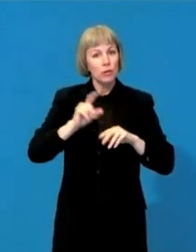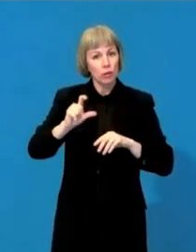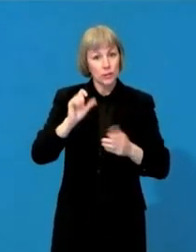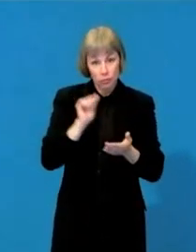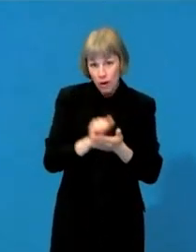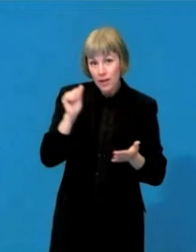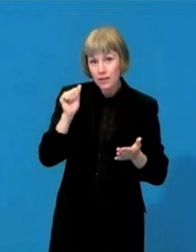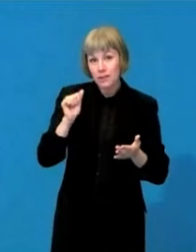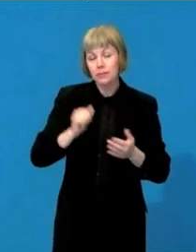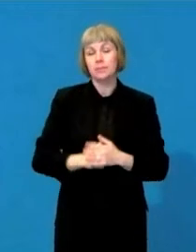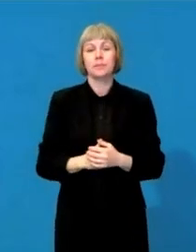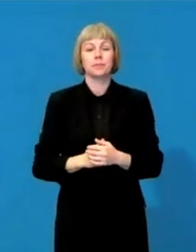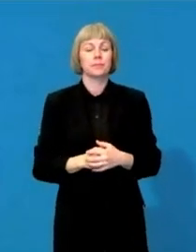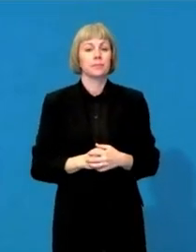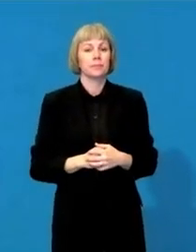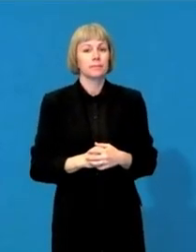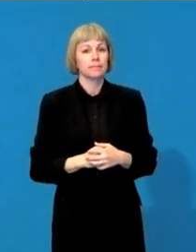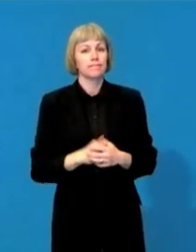have. MS CARTER: Yes, of course.